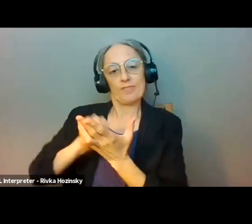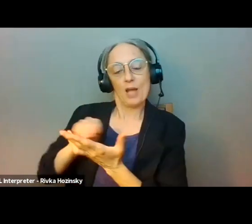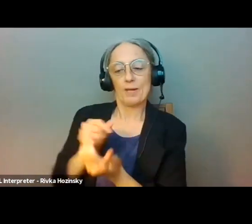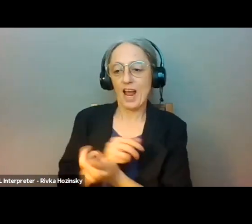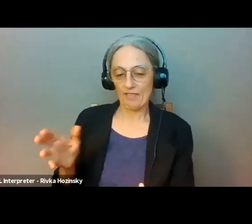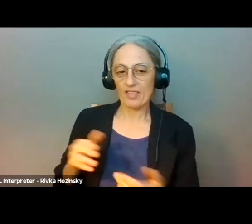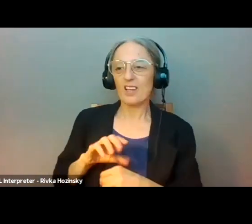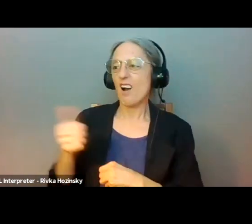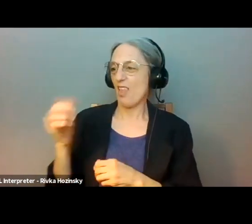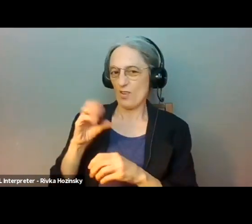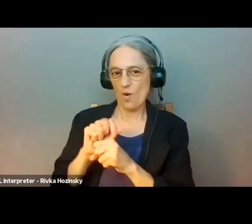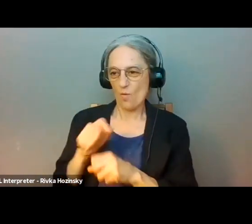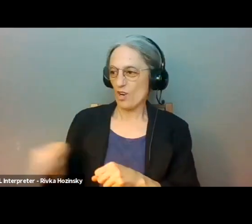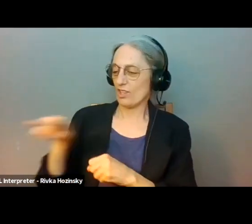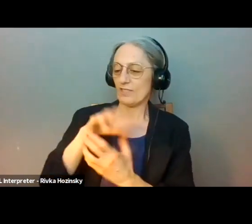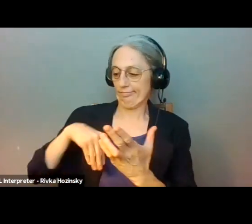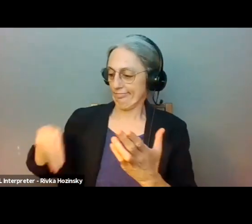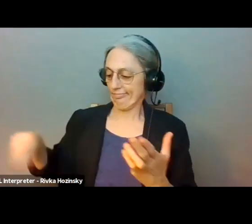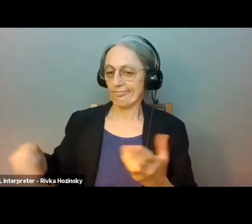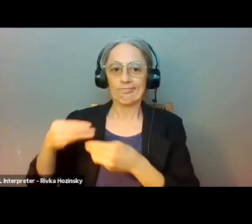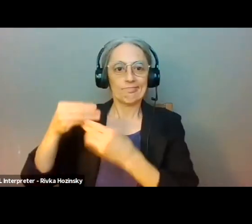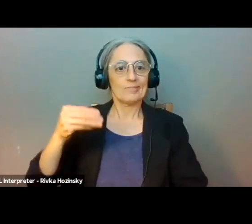So if there are any burning questions, we will share them with our panel.